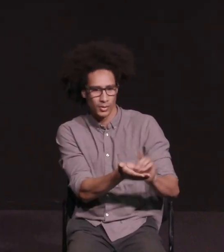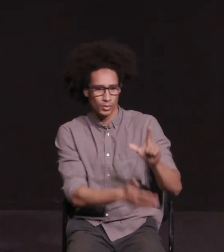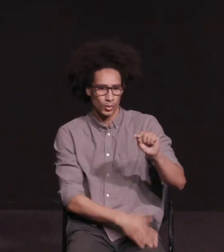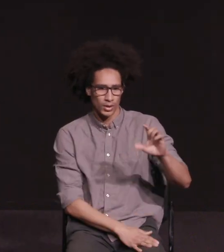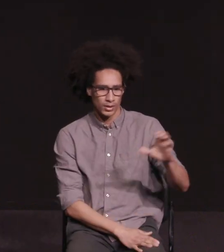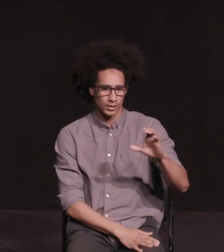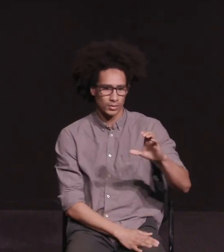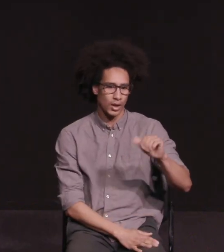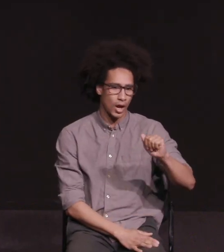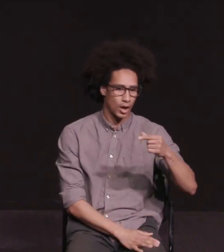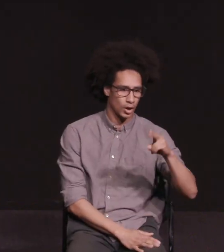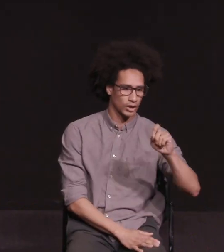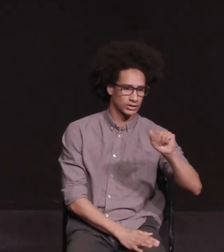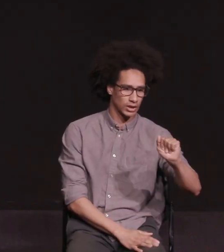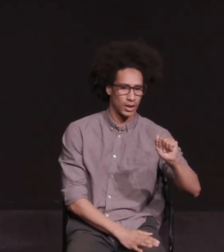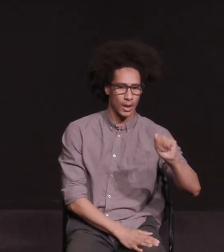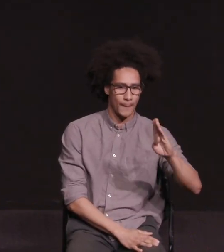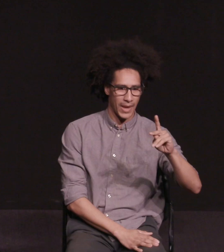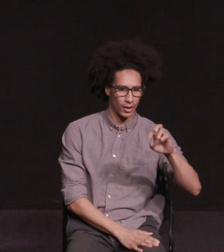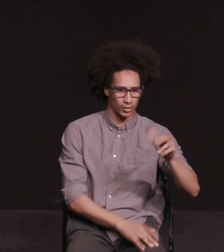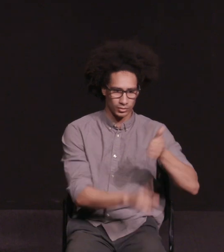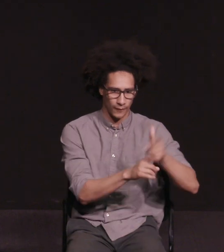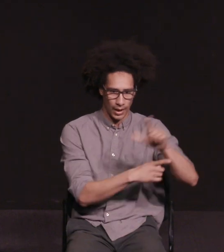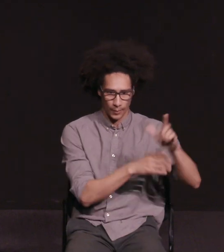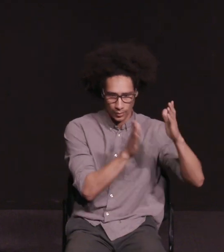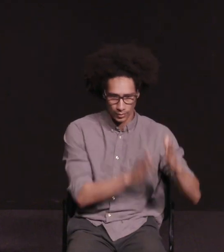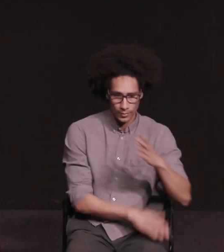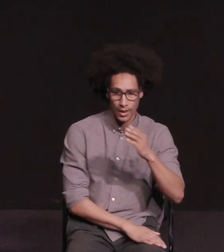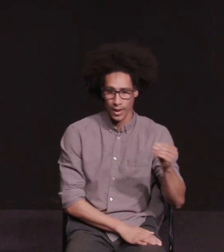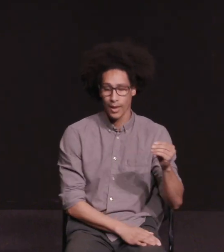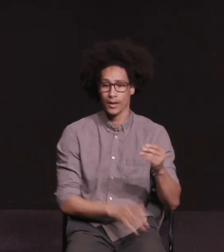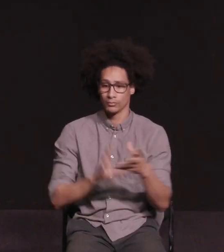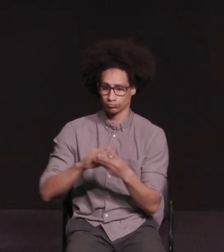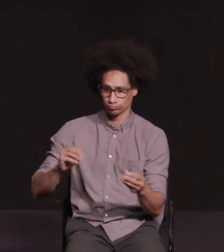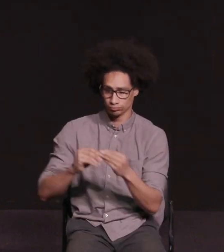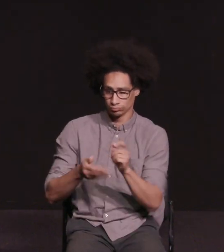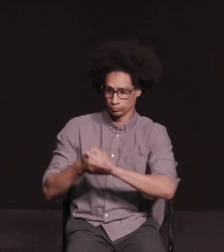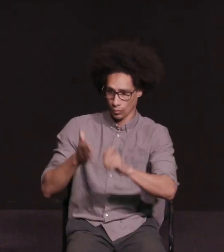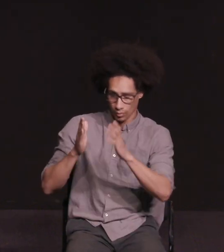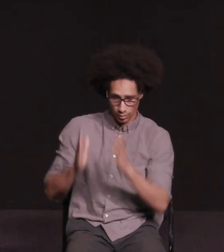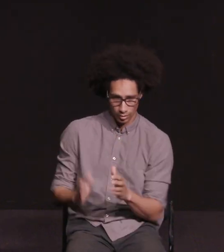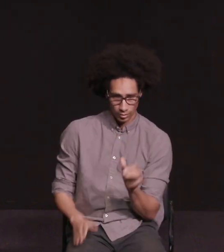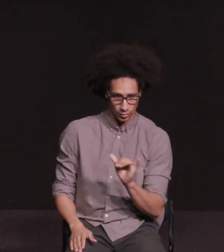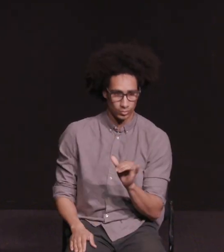Baker and trailblazing author and storyteller as well, and New